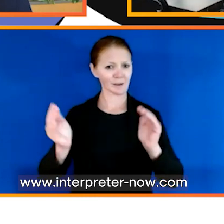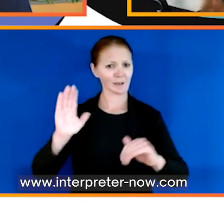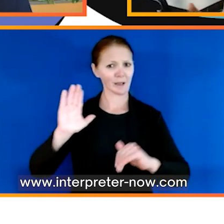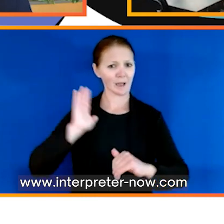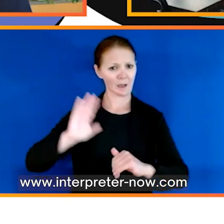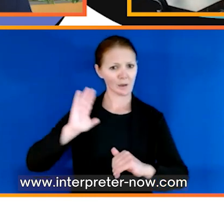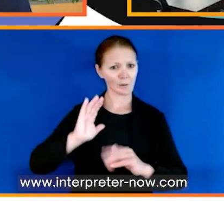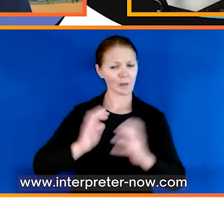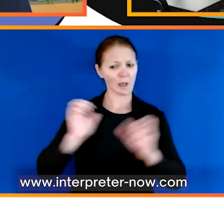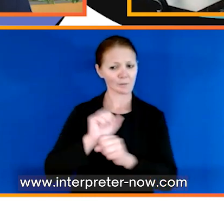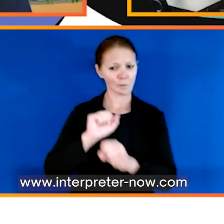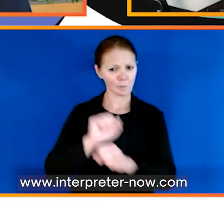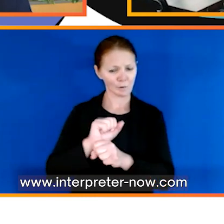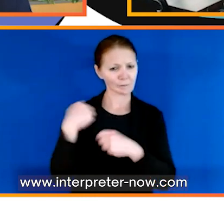especially pre-pandemic, it was different.